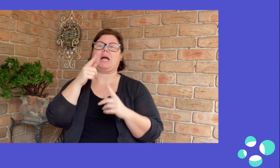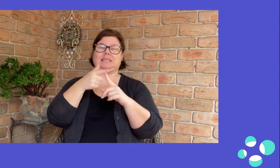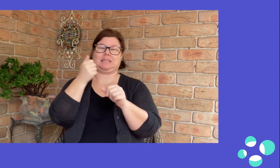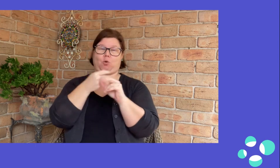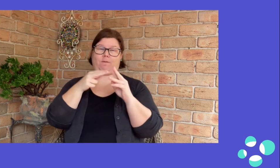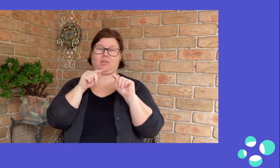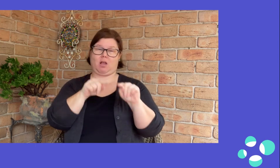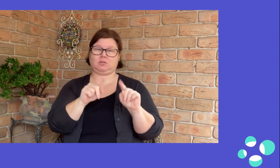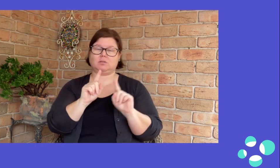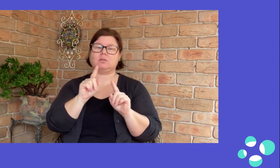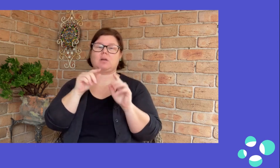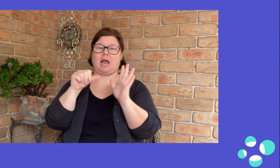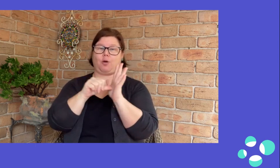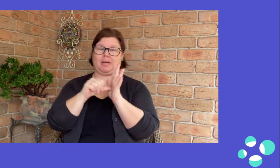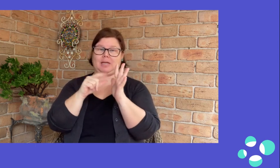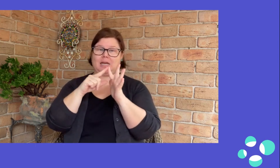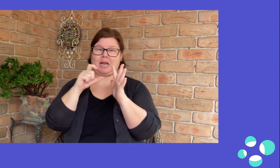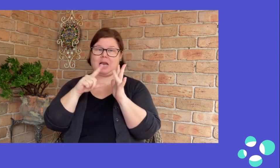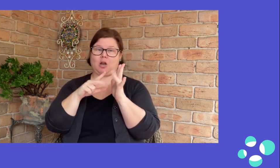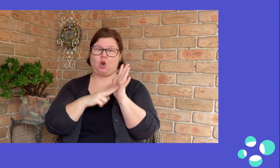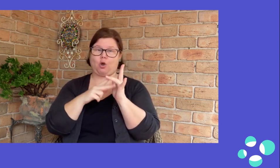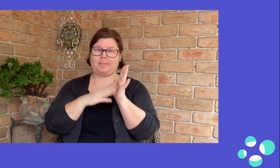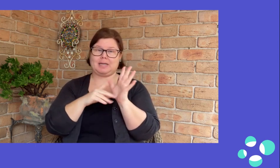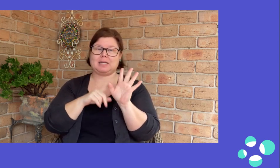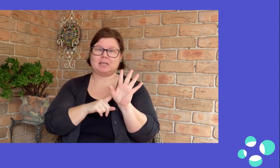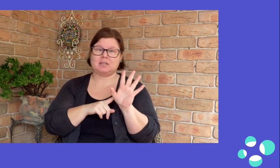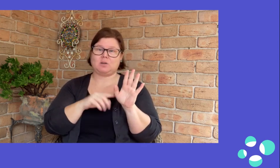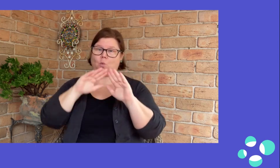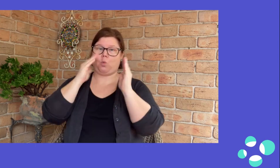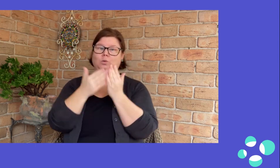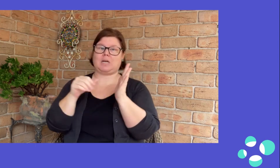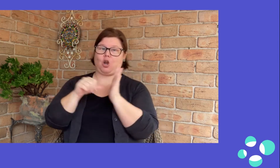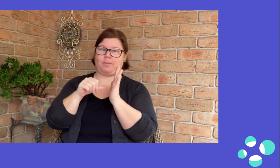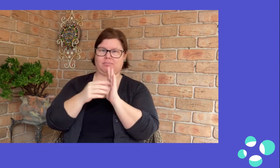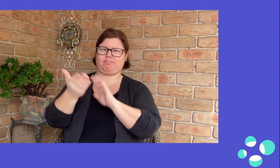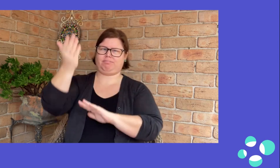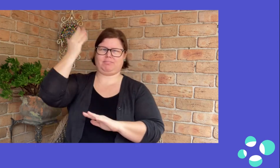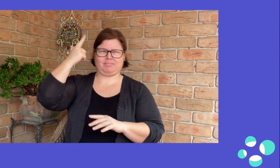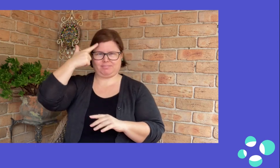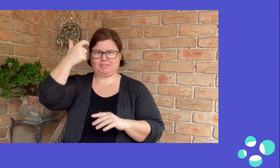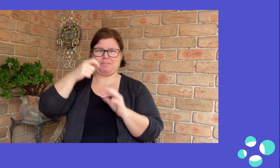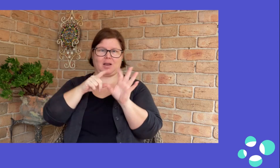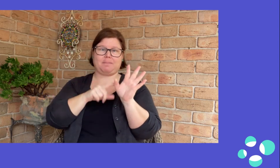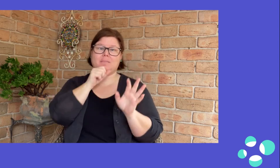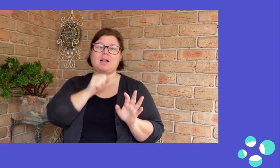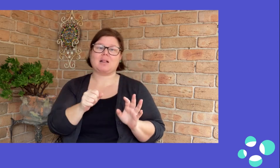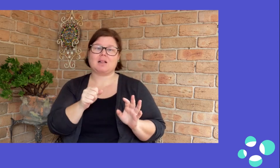An example of this is the economy. The global economy was created by men.